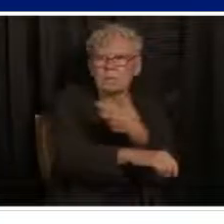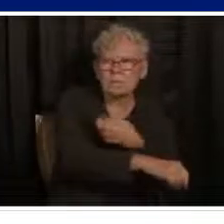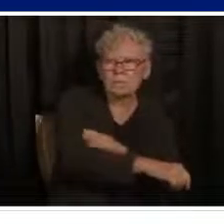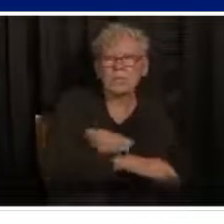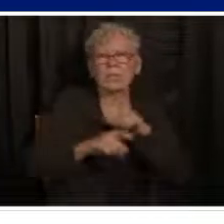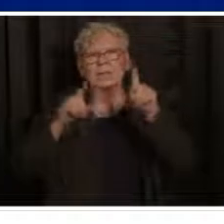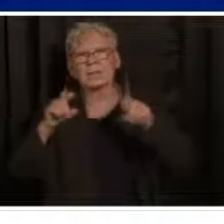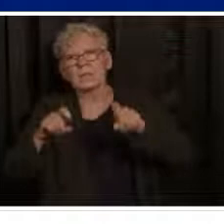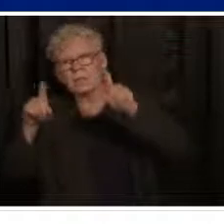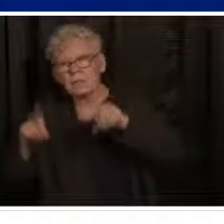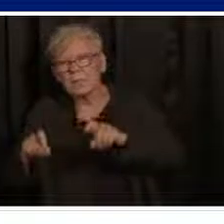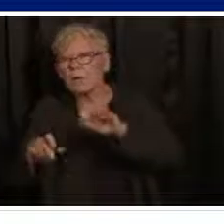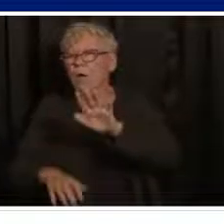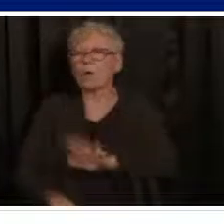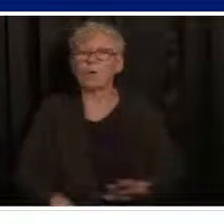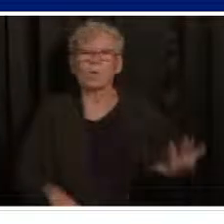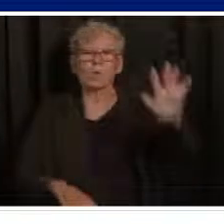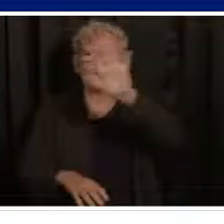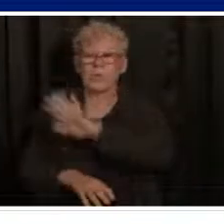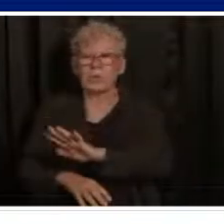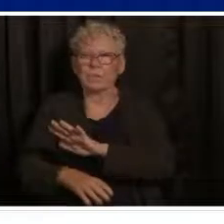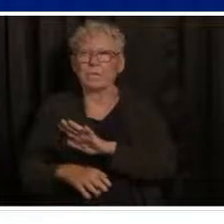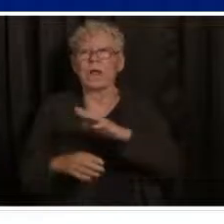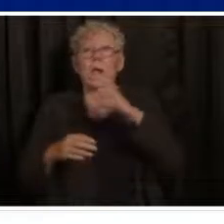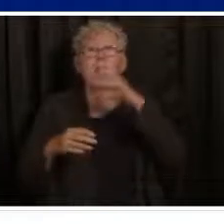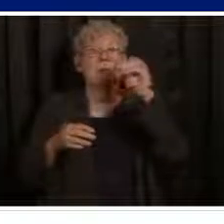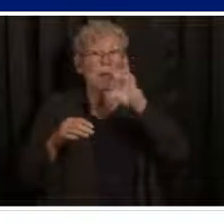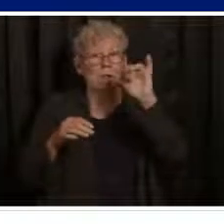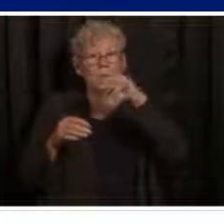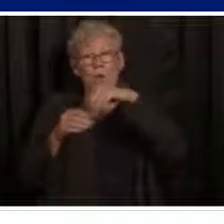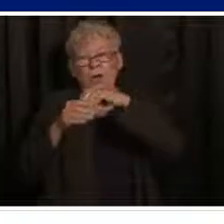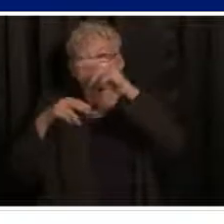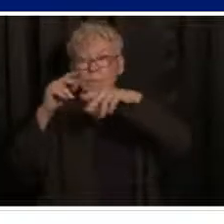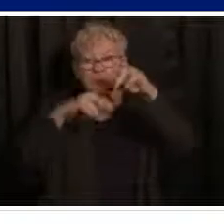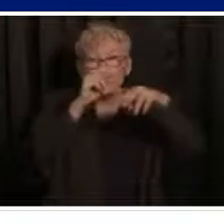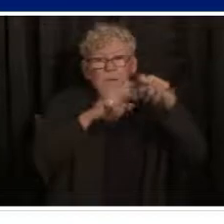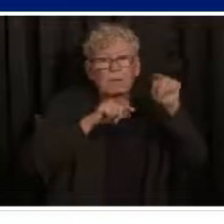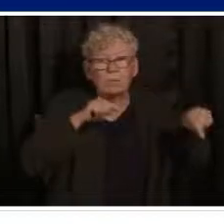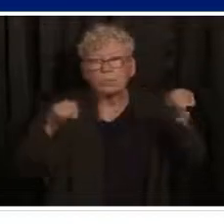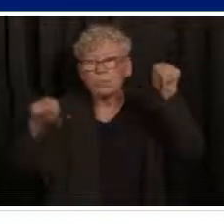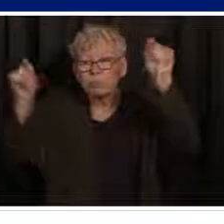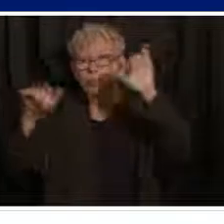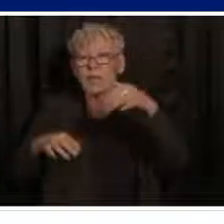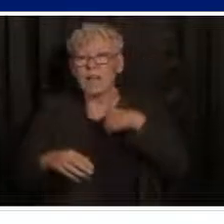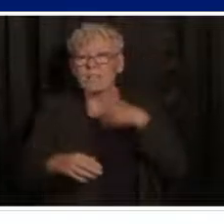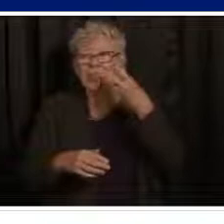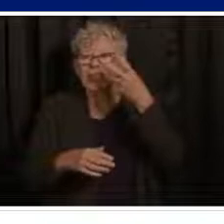our own facilities, our employees live and work here in